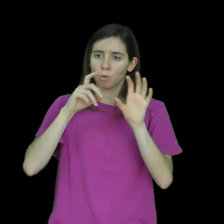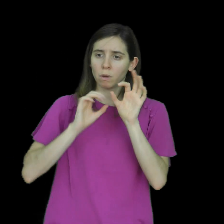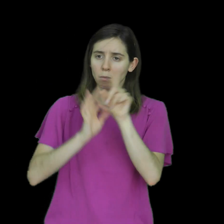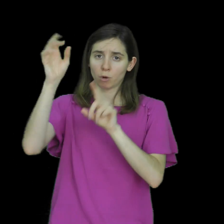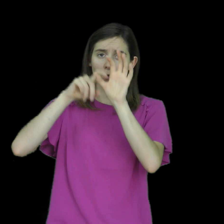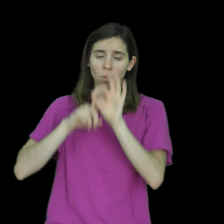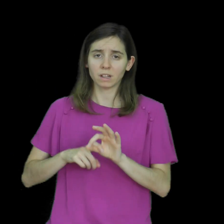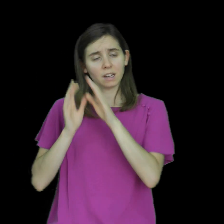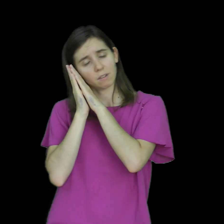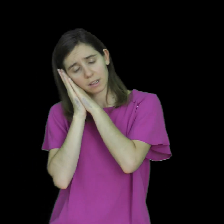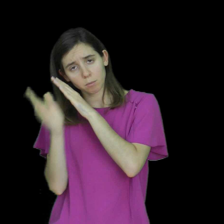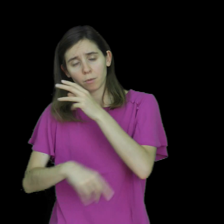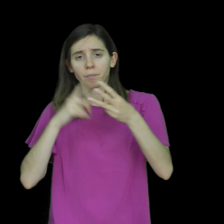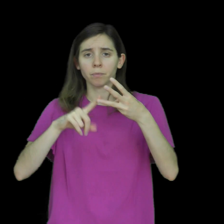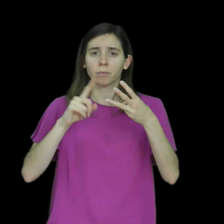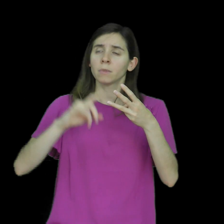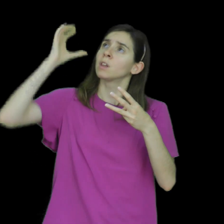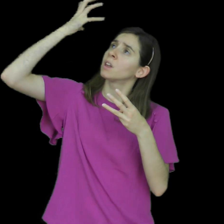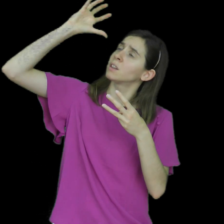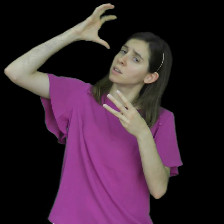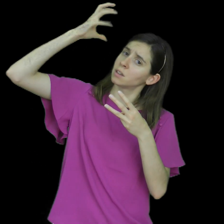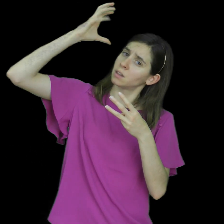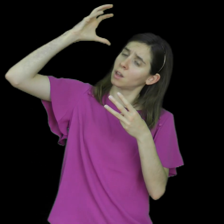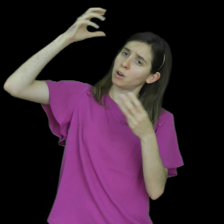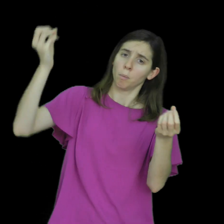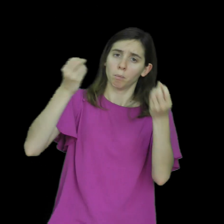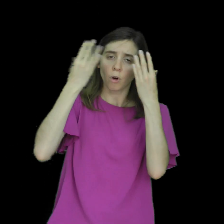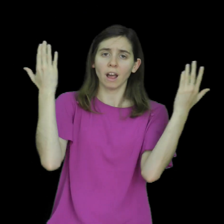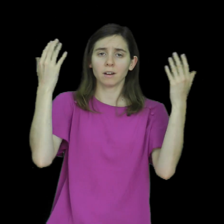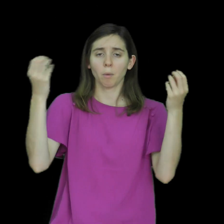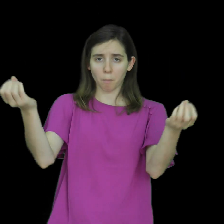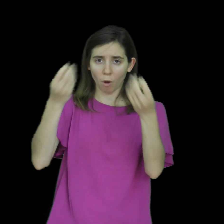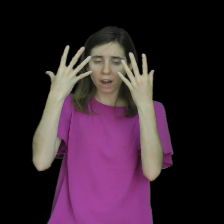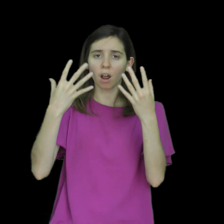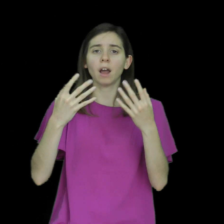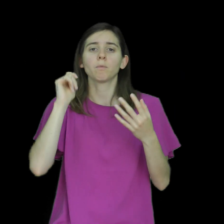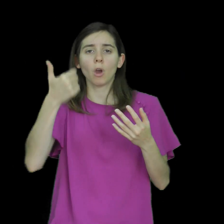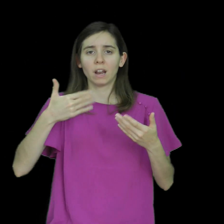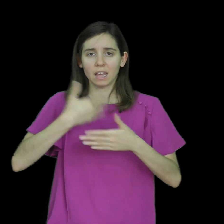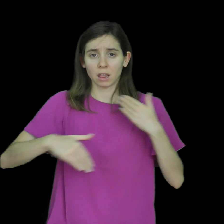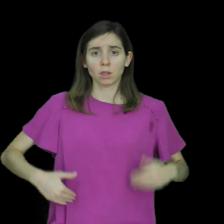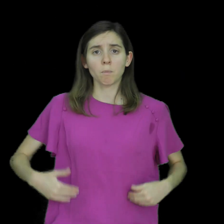3. Soak up the Sun. Bright light, especially early in the morning, helps keep your